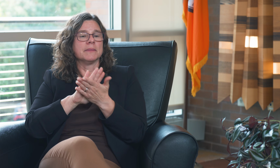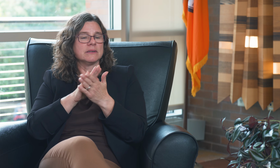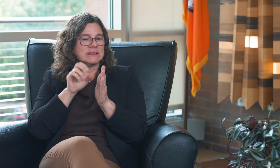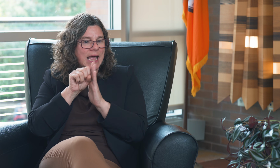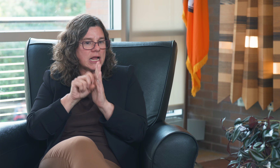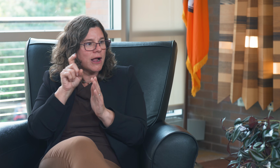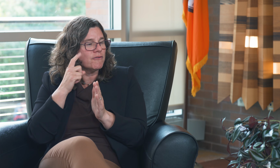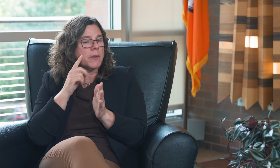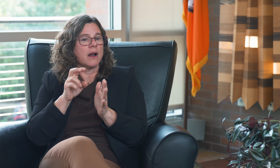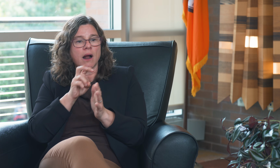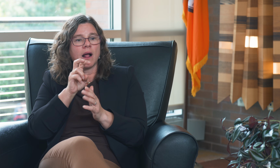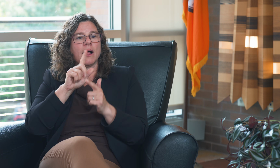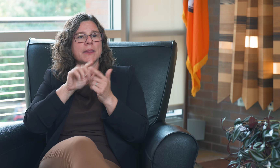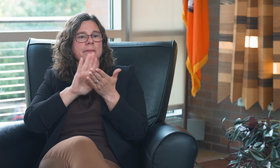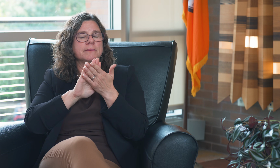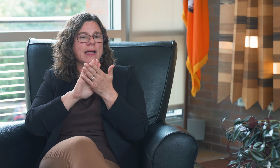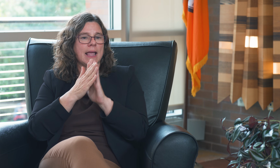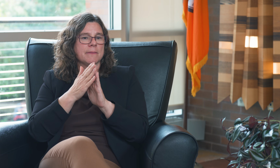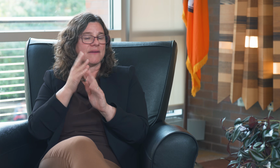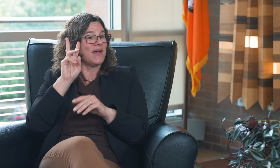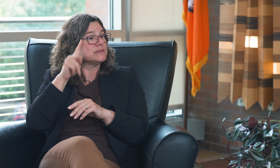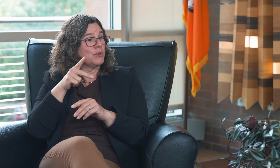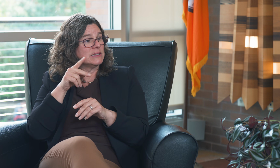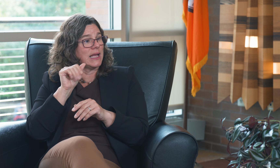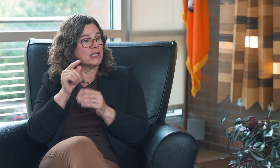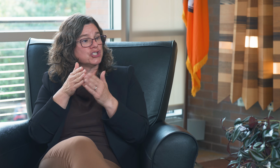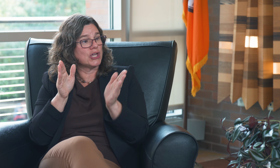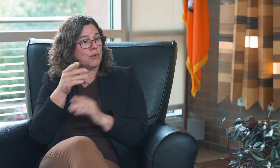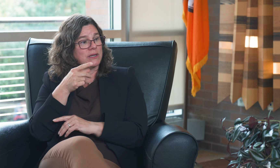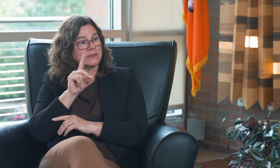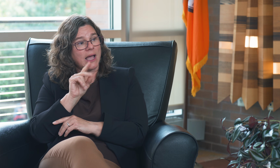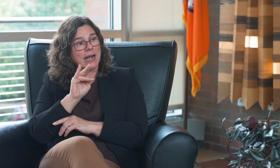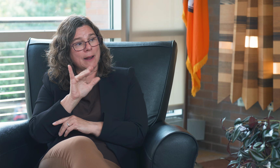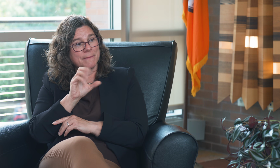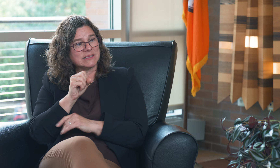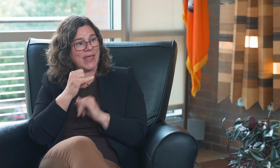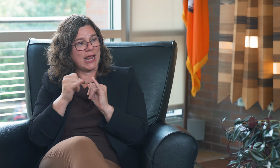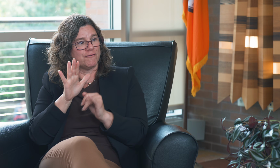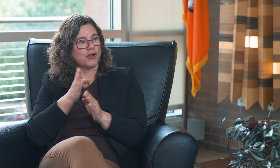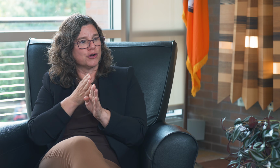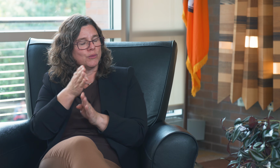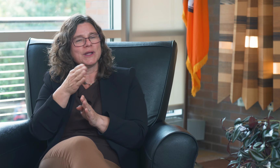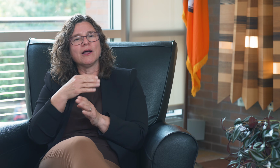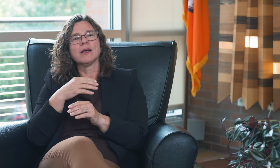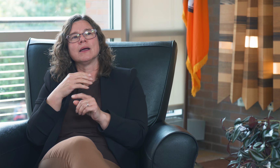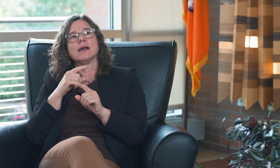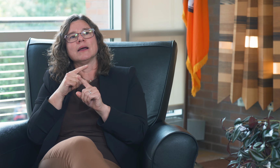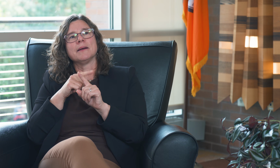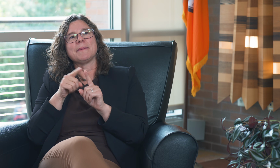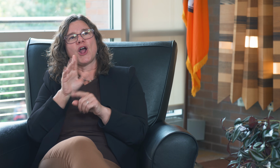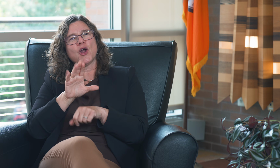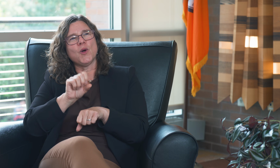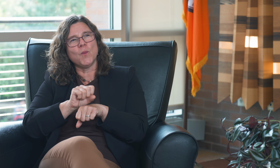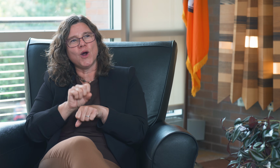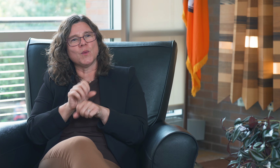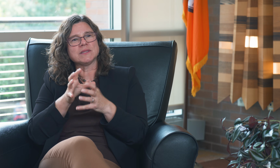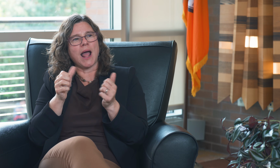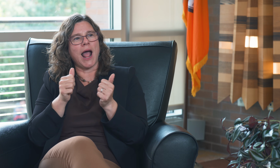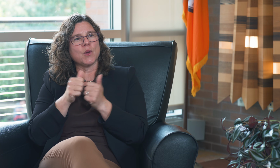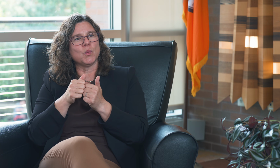Then she moved in the state government. Then she actually became the vice president of General Dynamics.